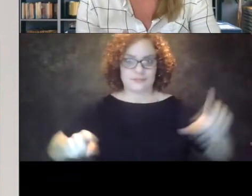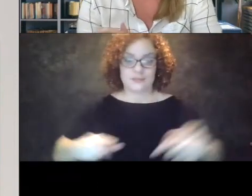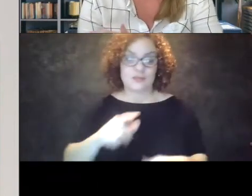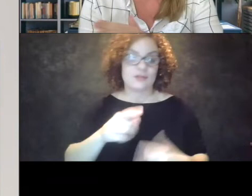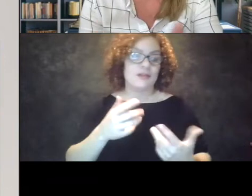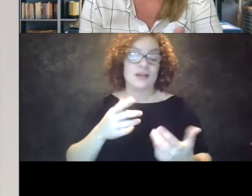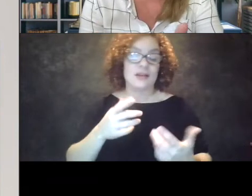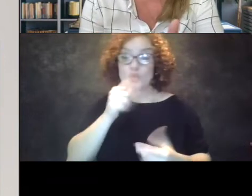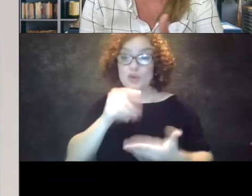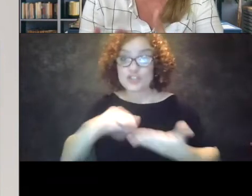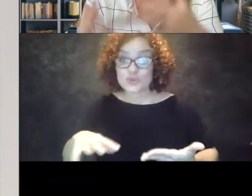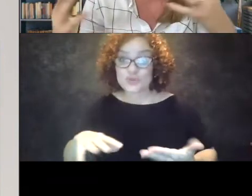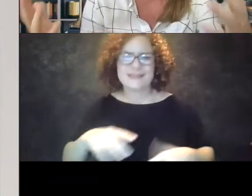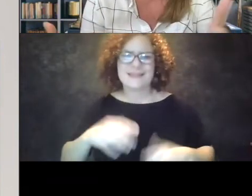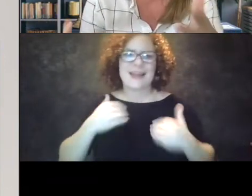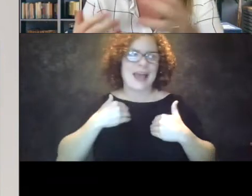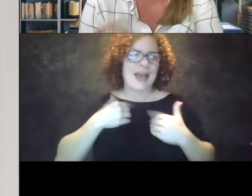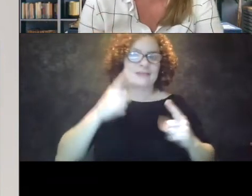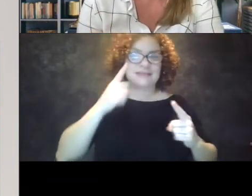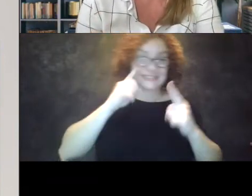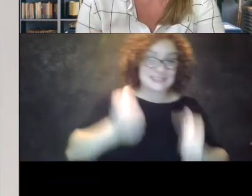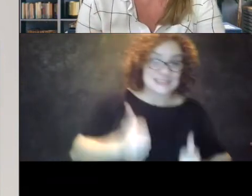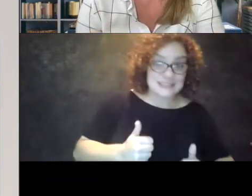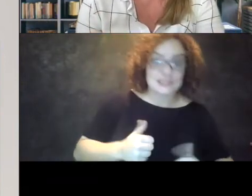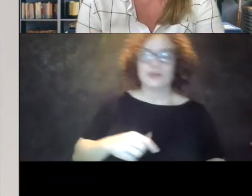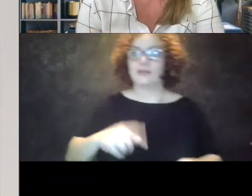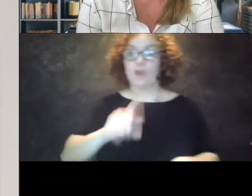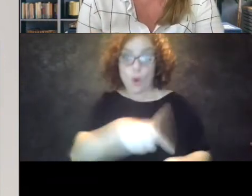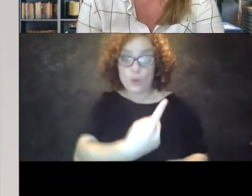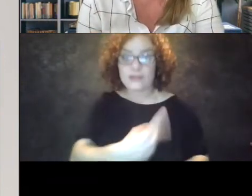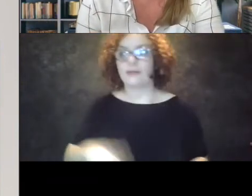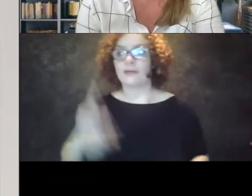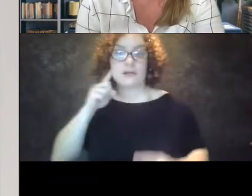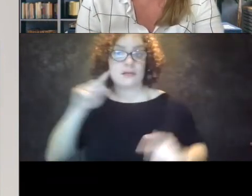people who had neither how we were trying to keep them connected to their community